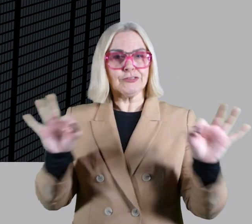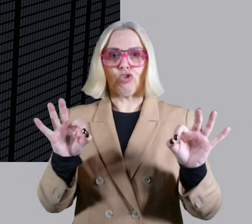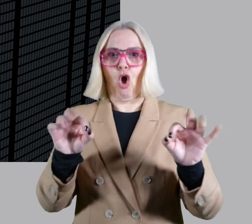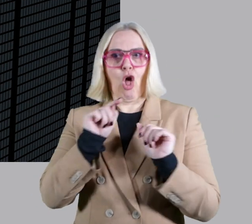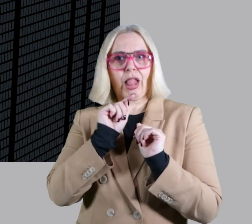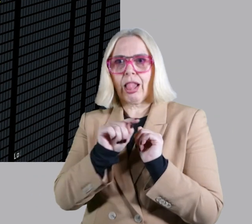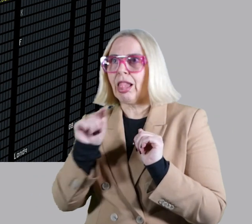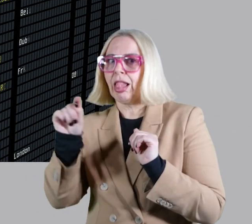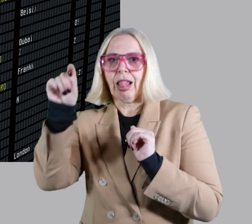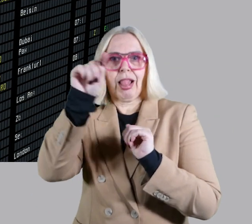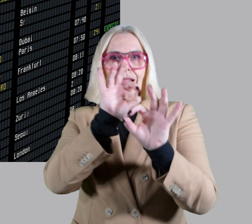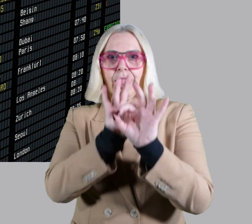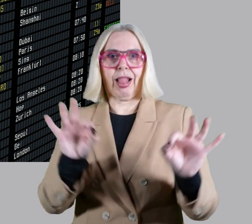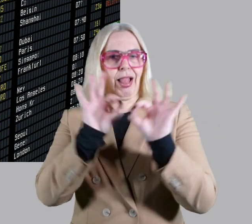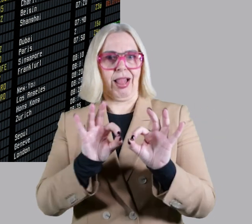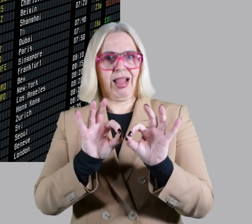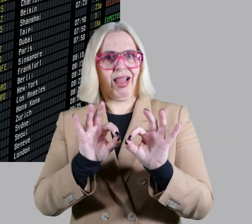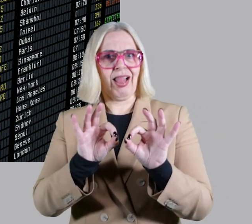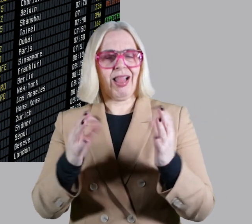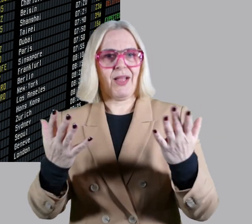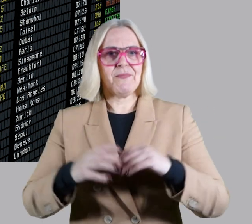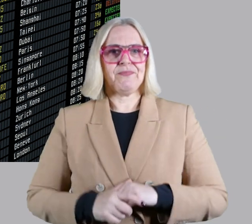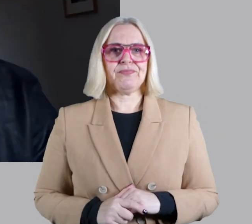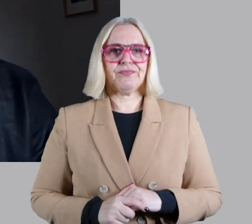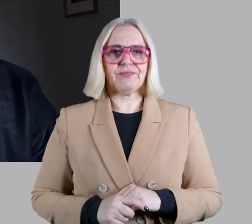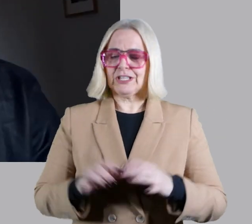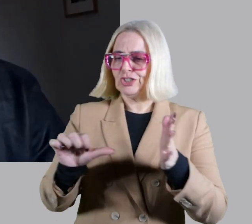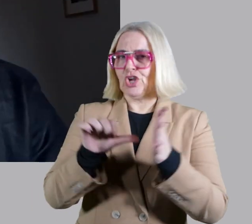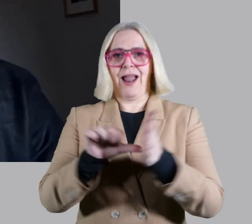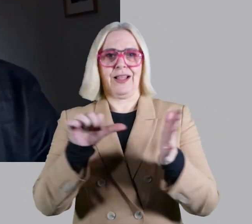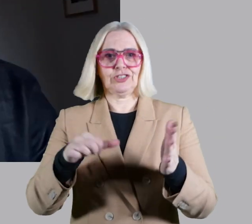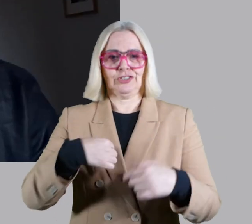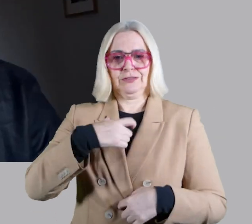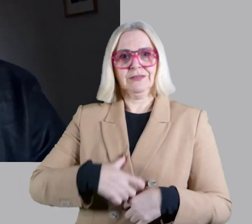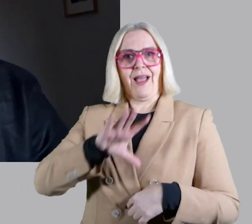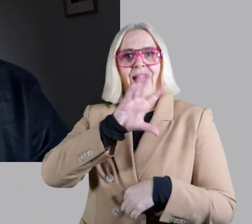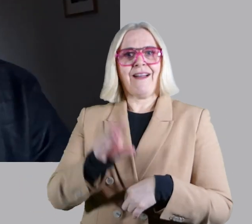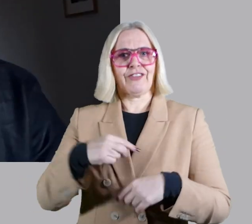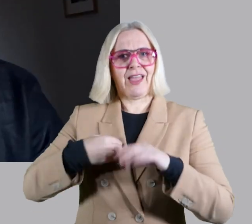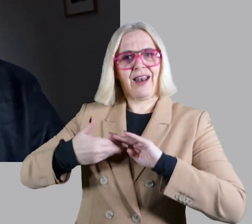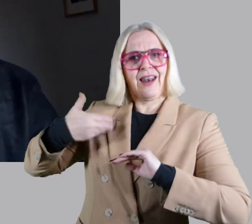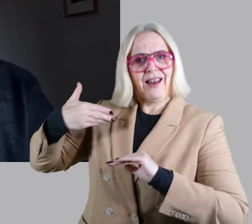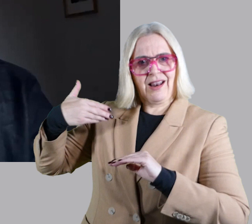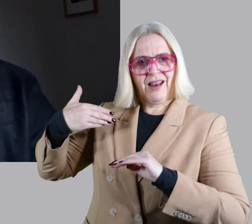that don't have any sickle cell disease at all. The challenge of being a